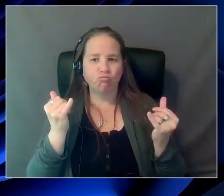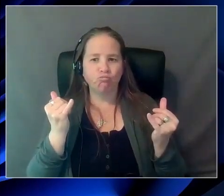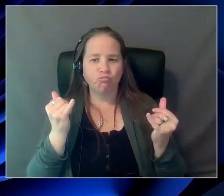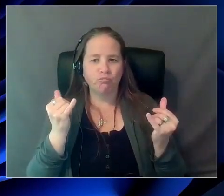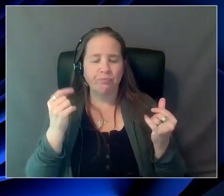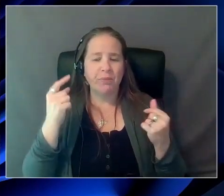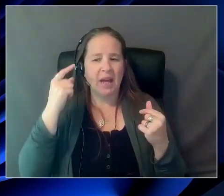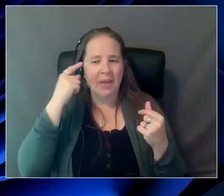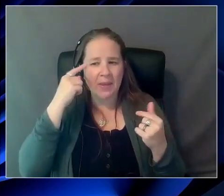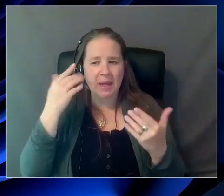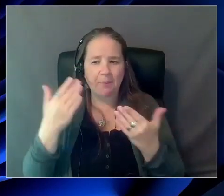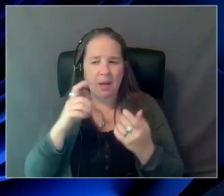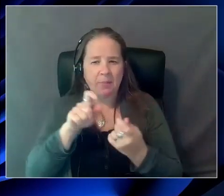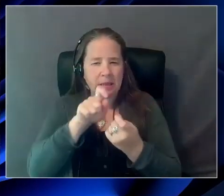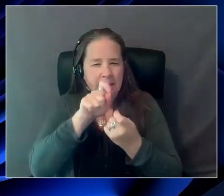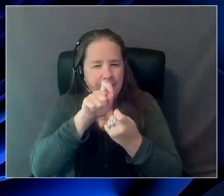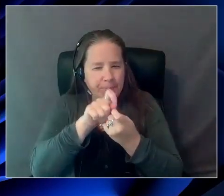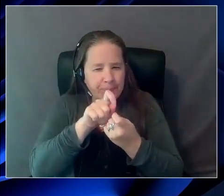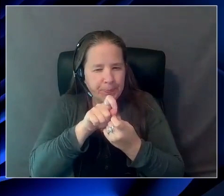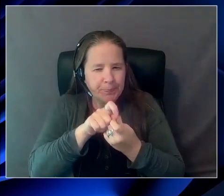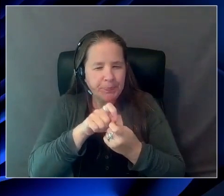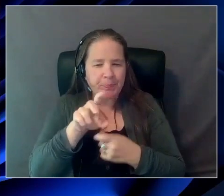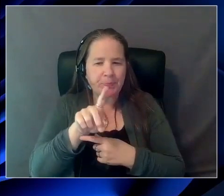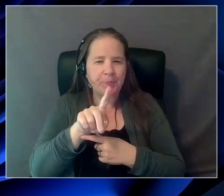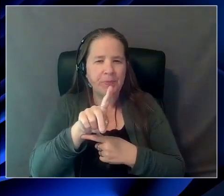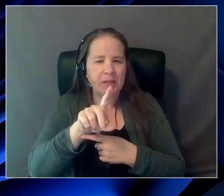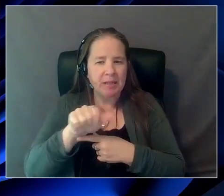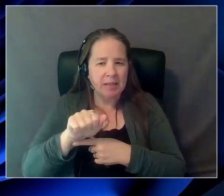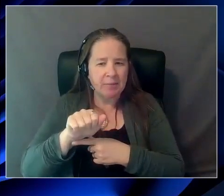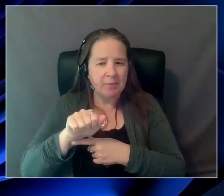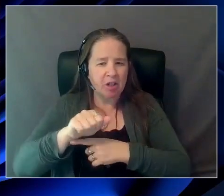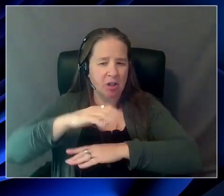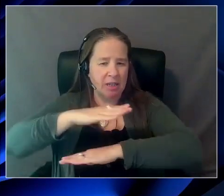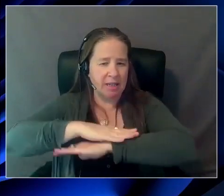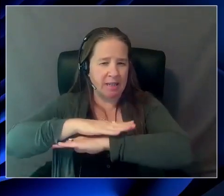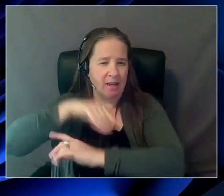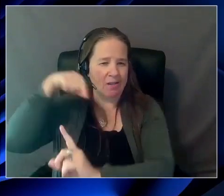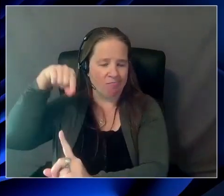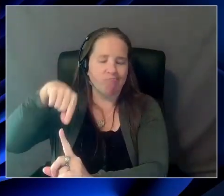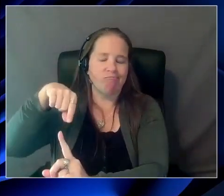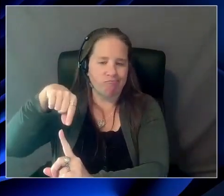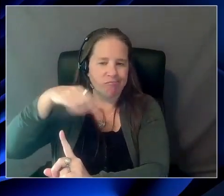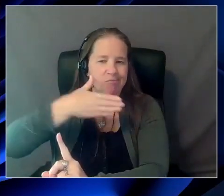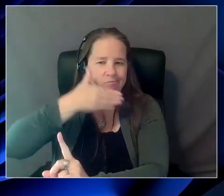if you have specifics the disability answer desk is going to be your best bet there. You can also call them at